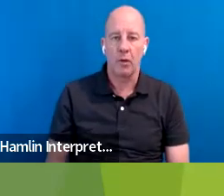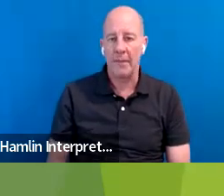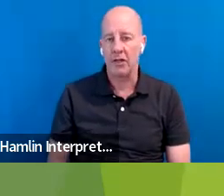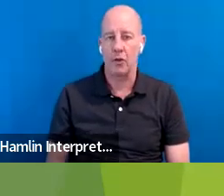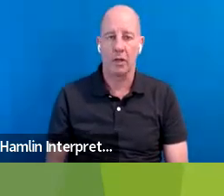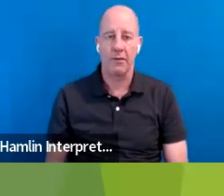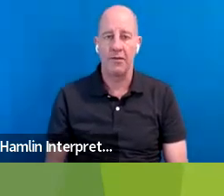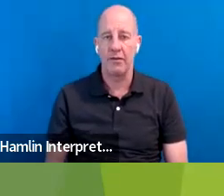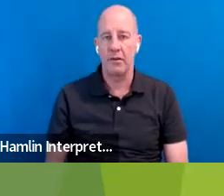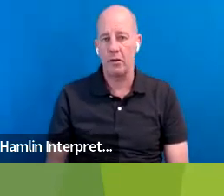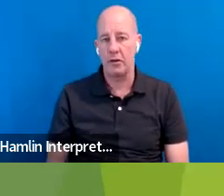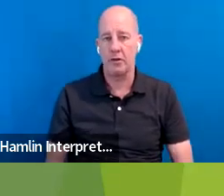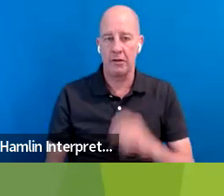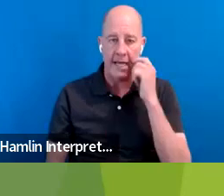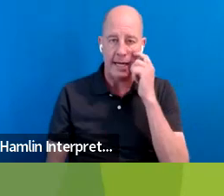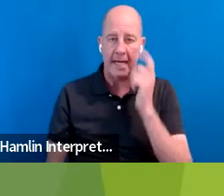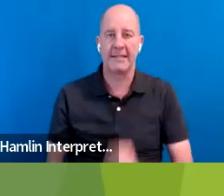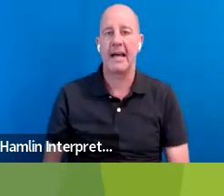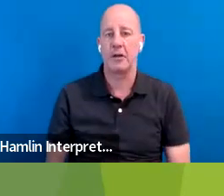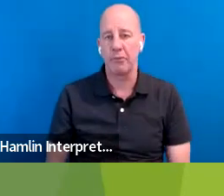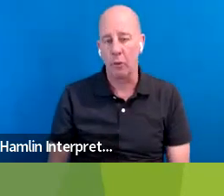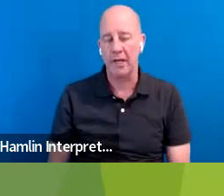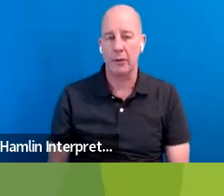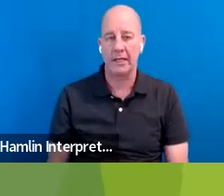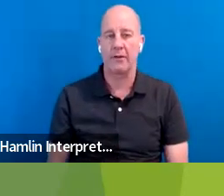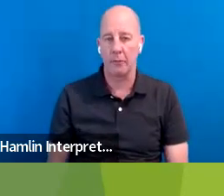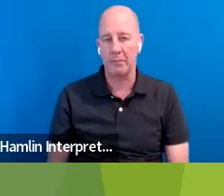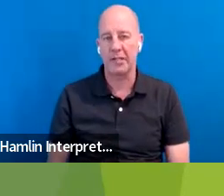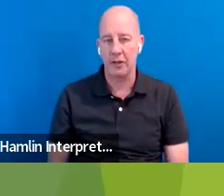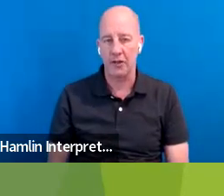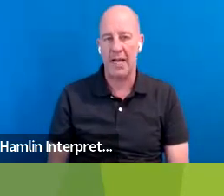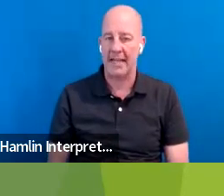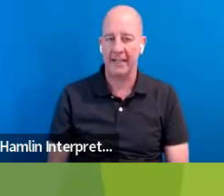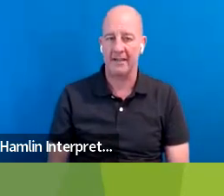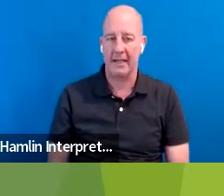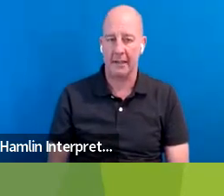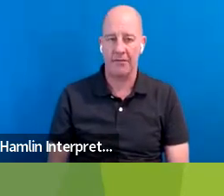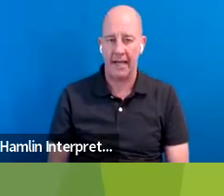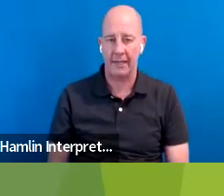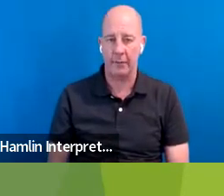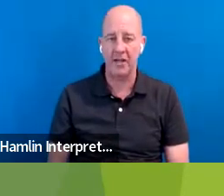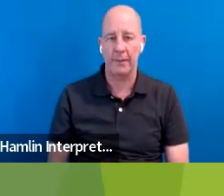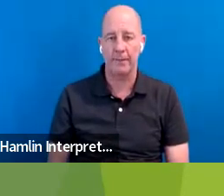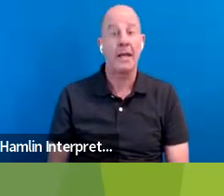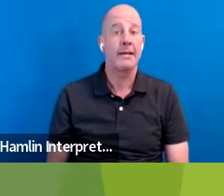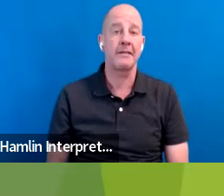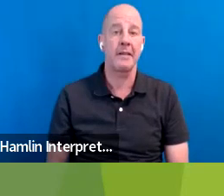So you want to make sure that it's at an appropriate grade level for people to understand and access that information.